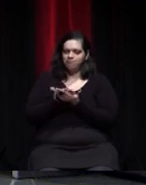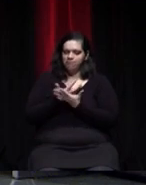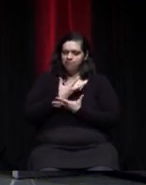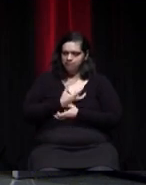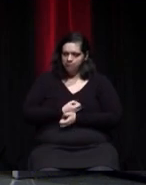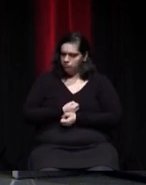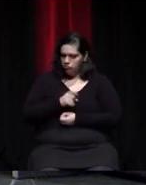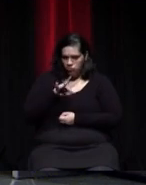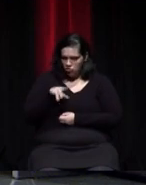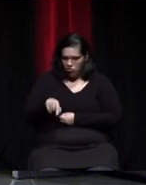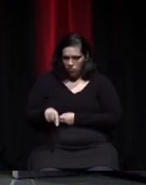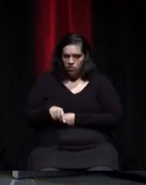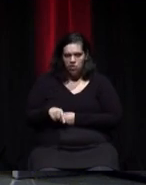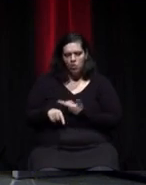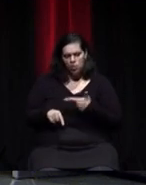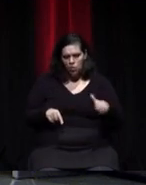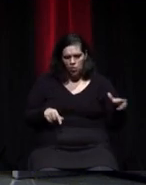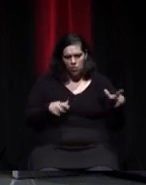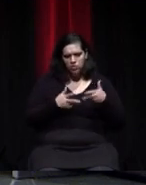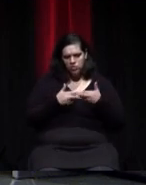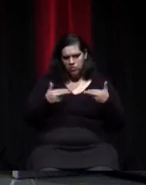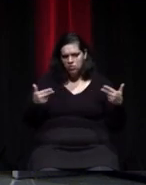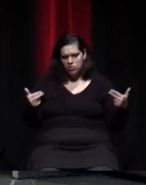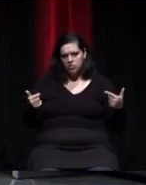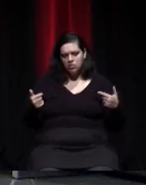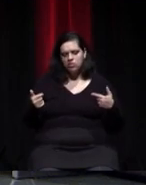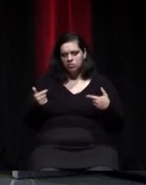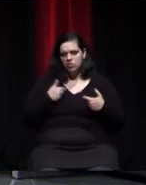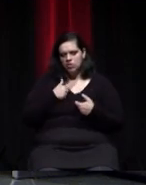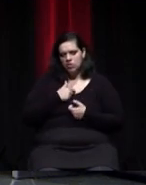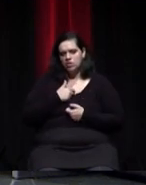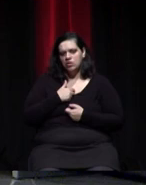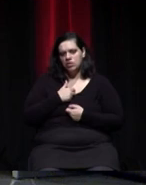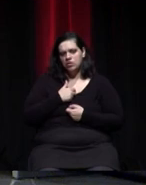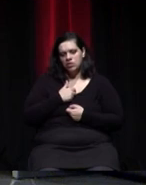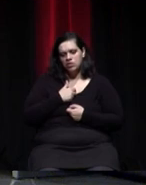That's it. For the rest, I'm friends with you.